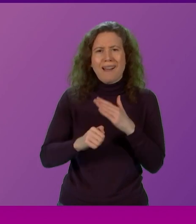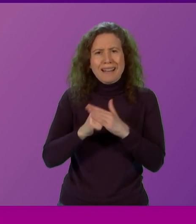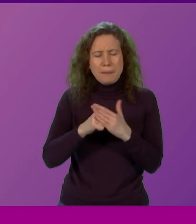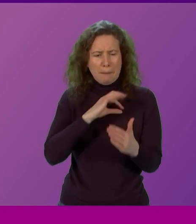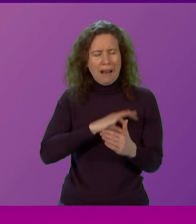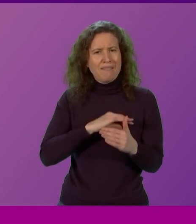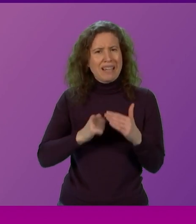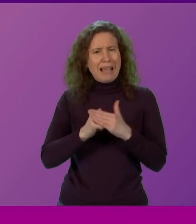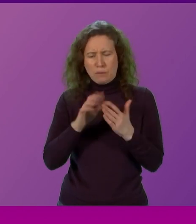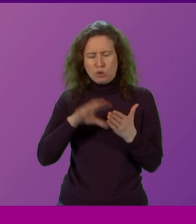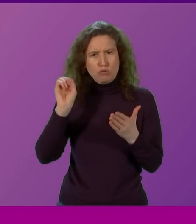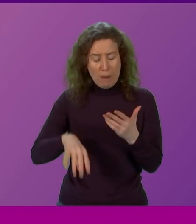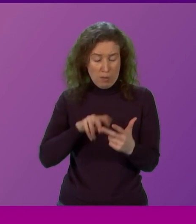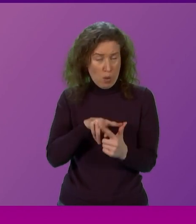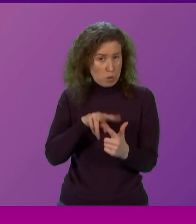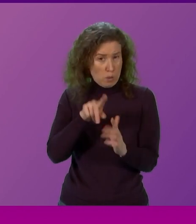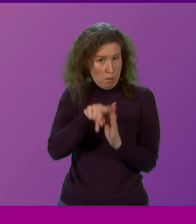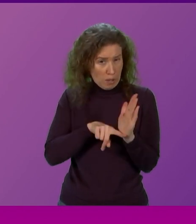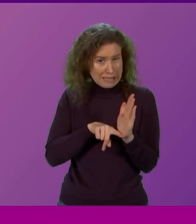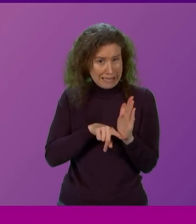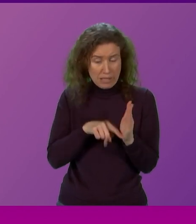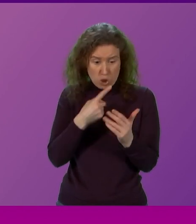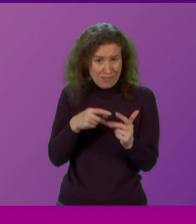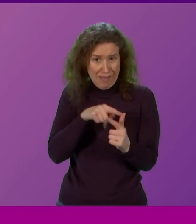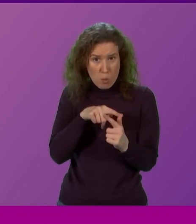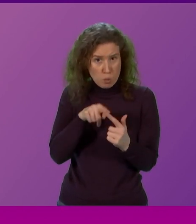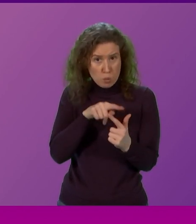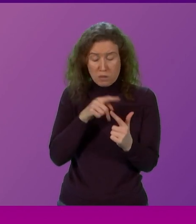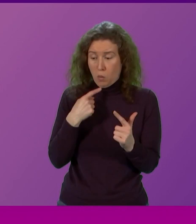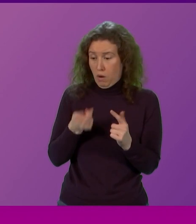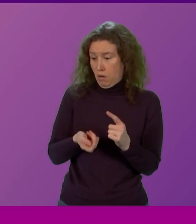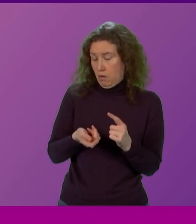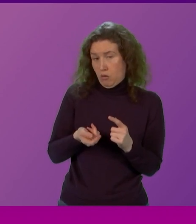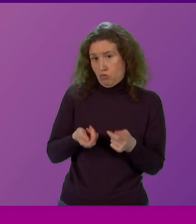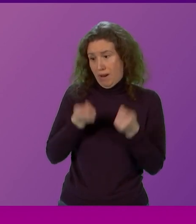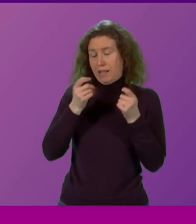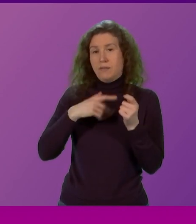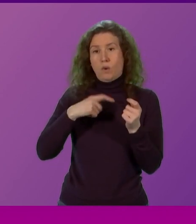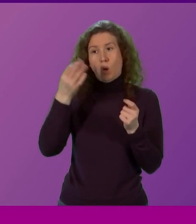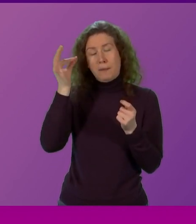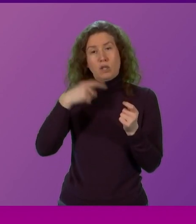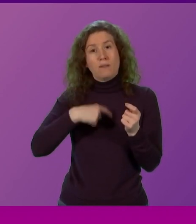The latter two policies alone were singled out in a recent report by the Commissioner for Human Rights at the Council of Europe.